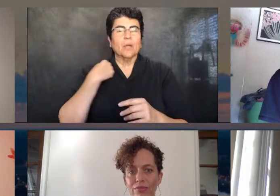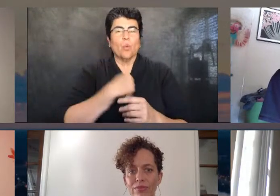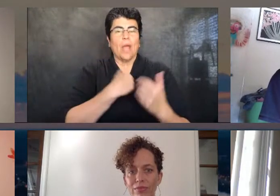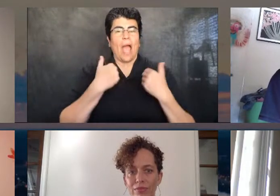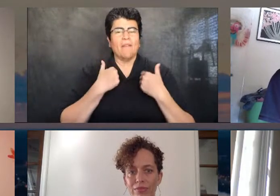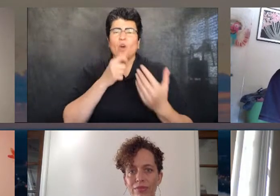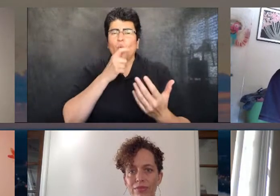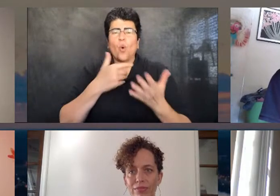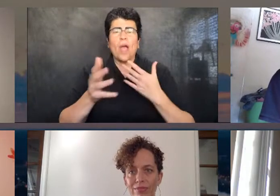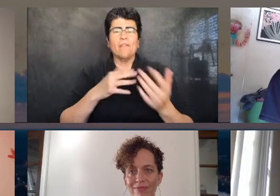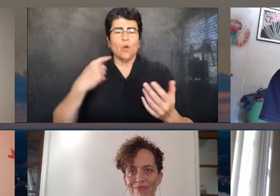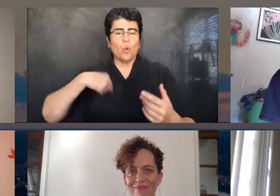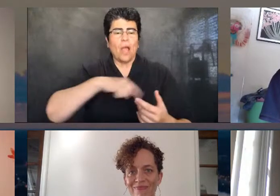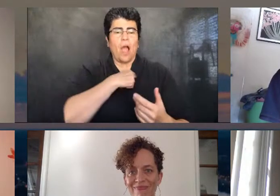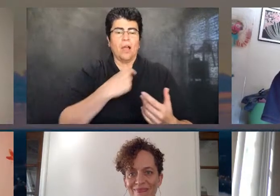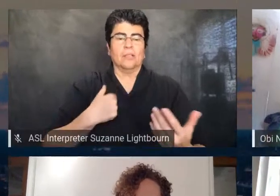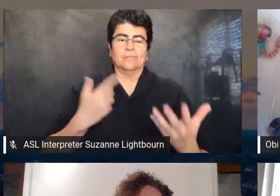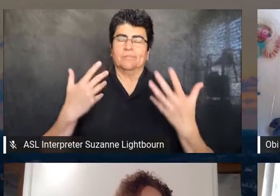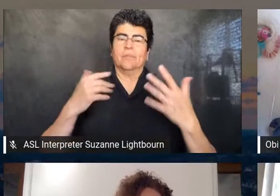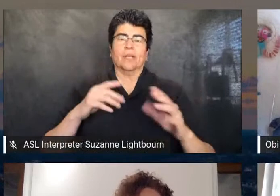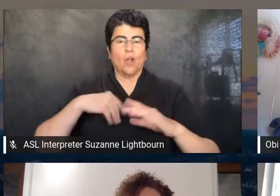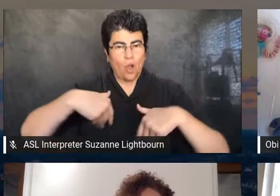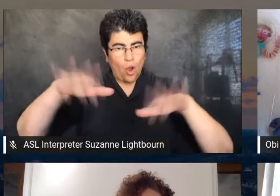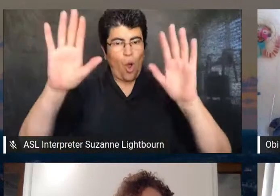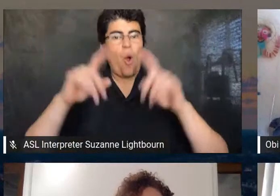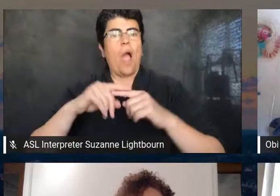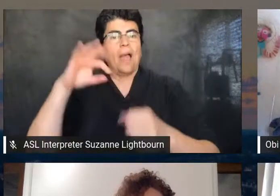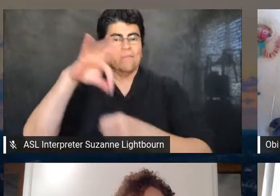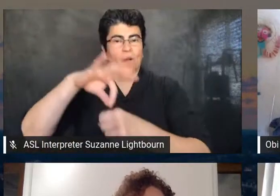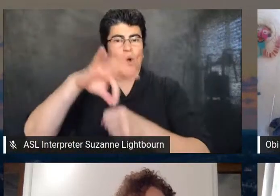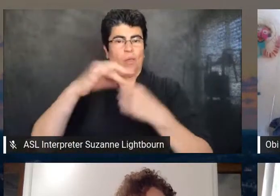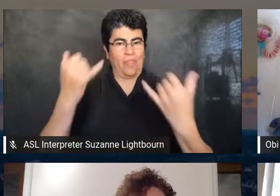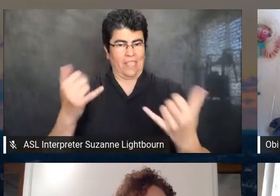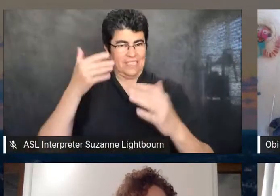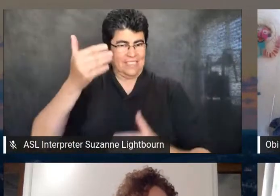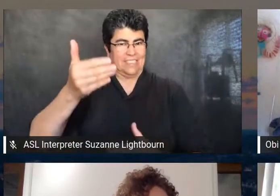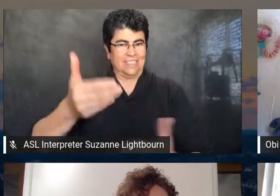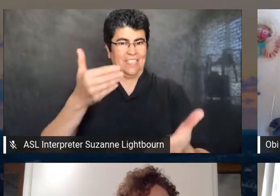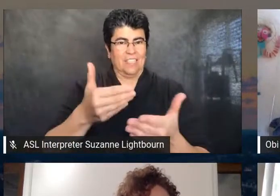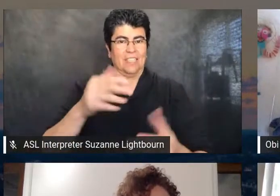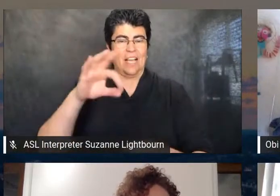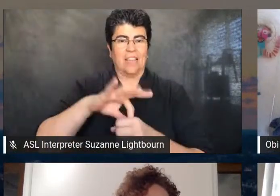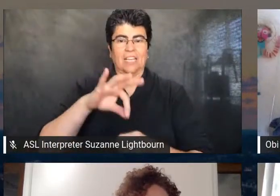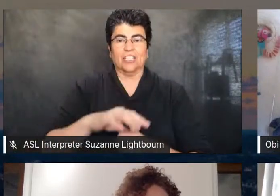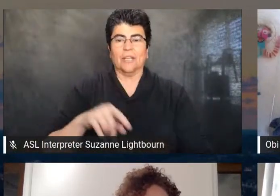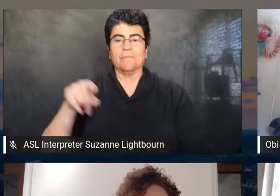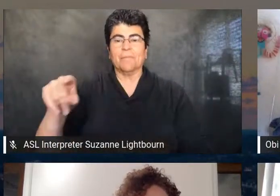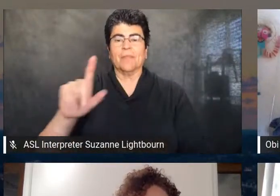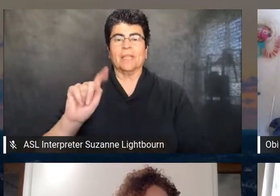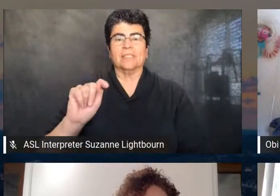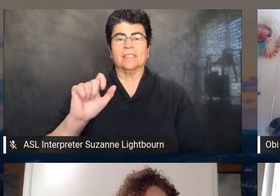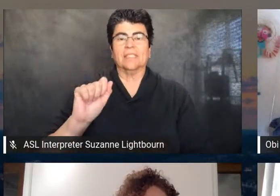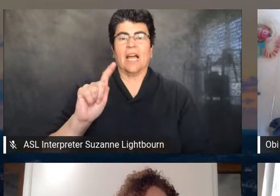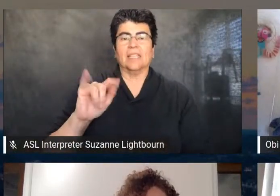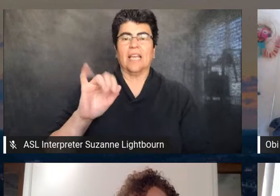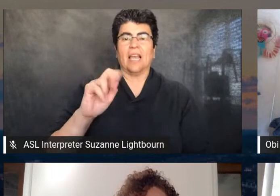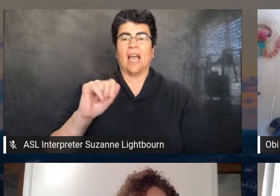So I encourage everyone to get out there and vote in this election. Absolutely. I will piggyback off of Obi and say the same thing,